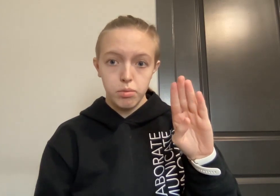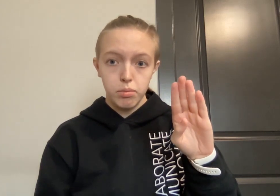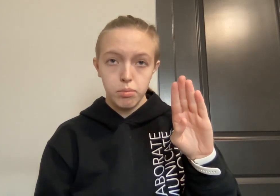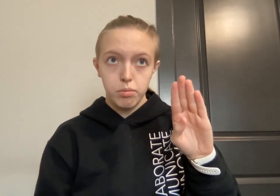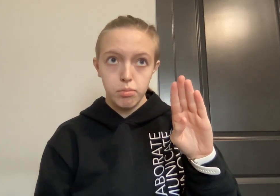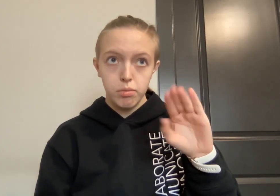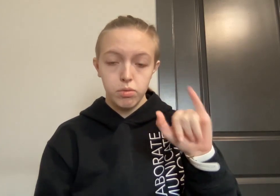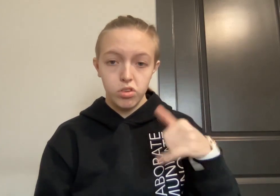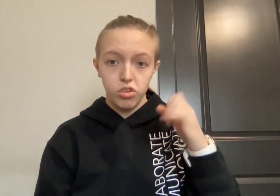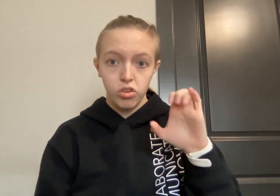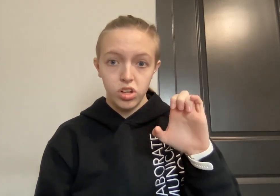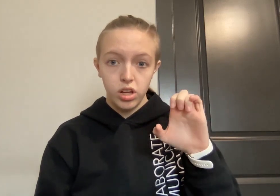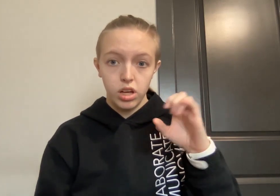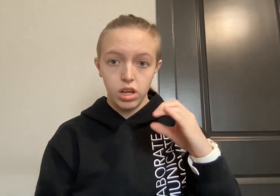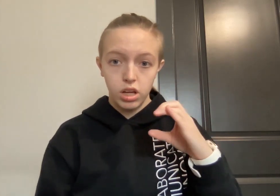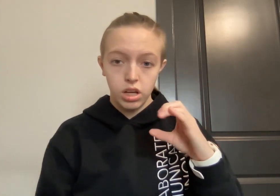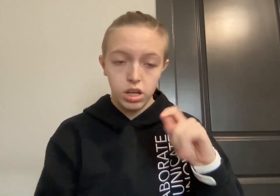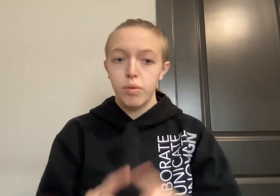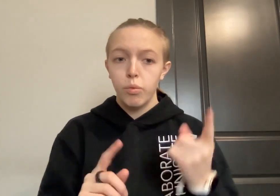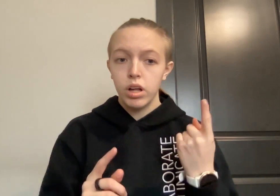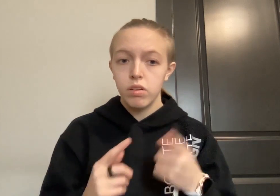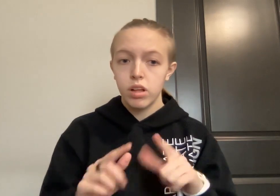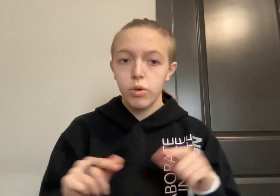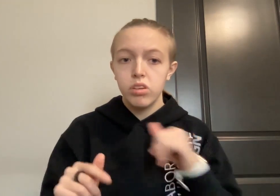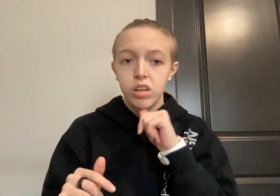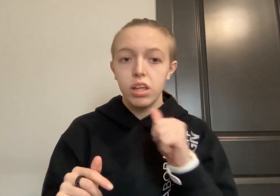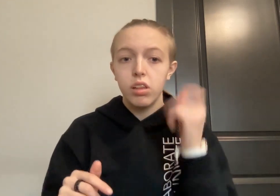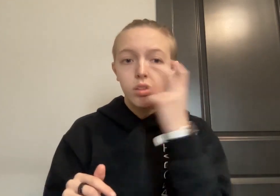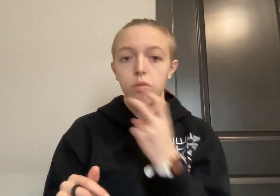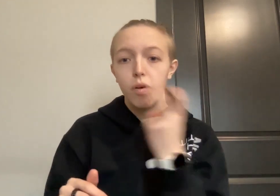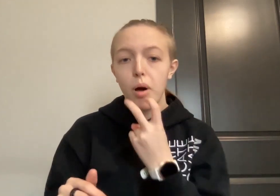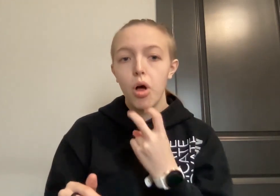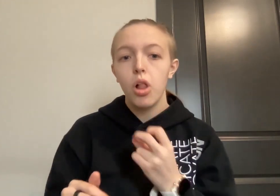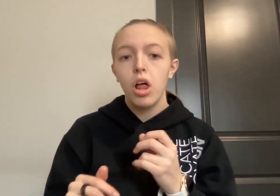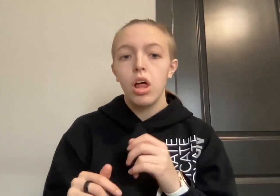but one language is verbal,